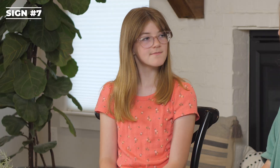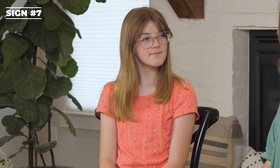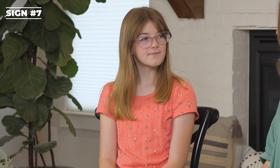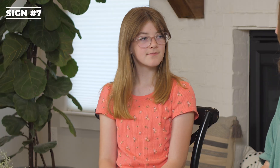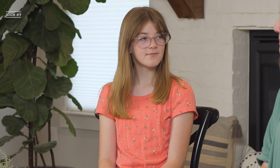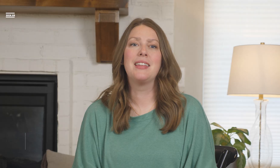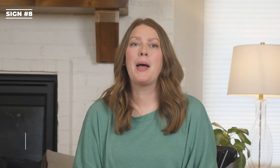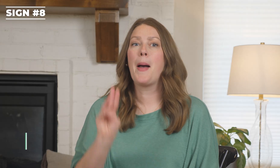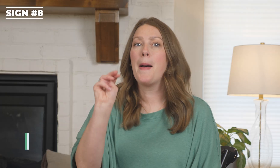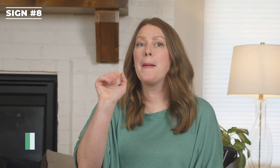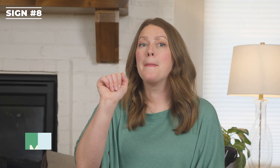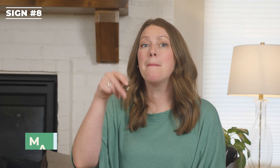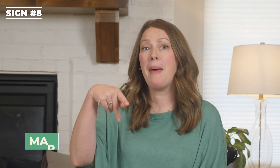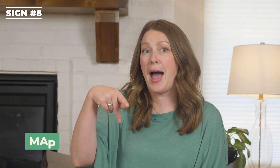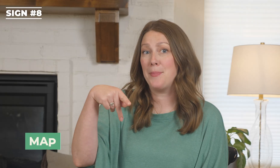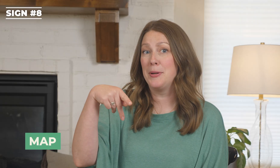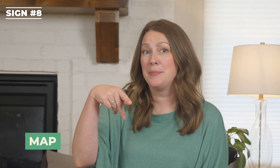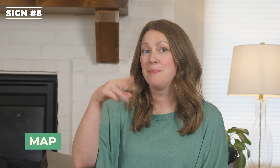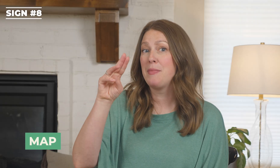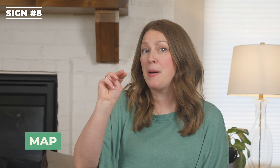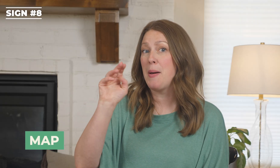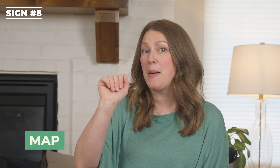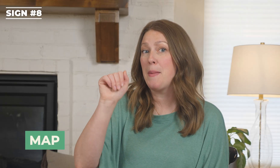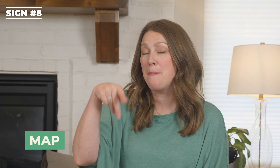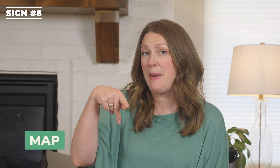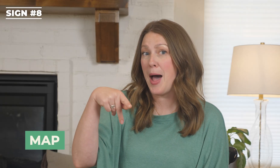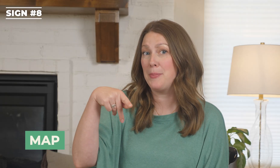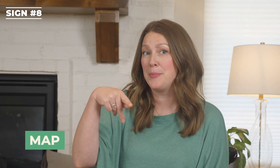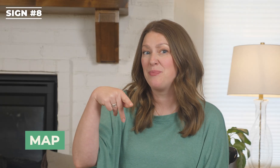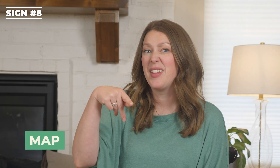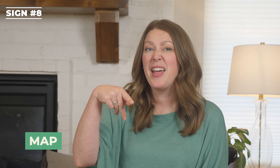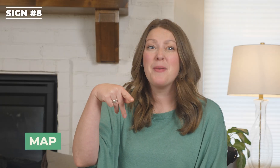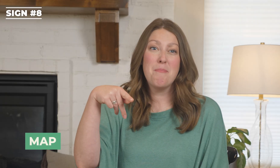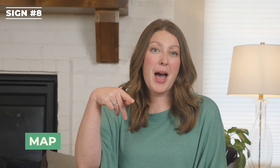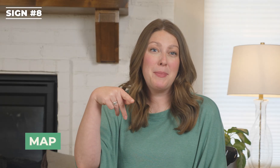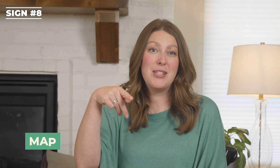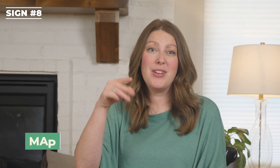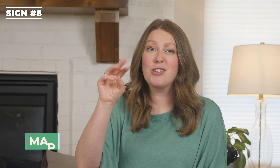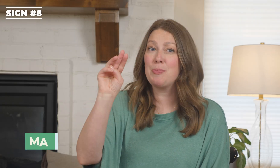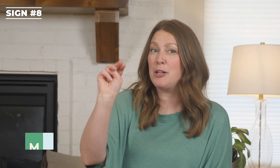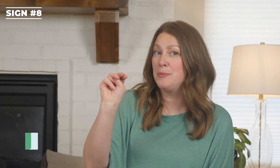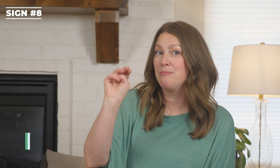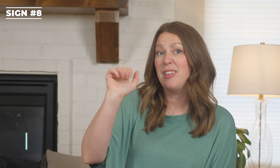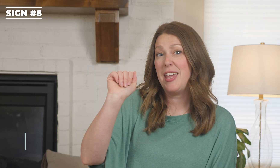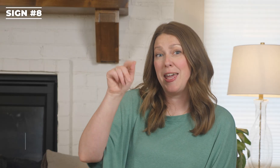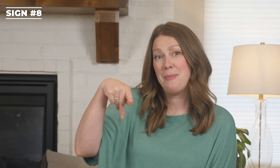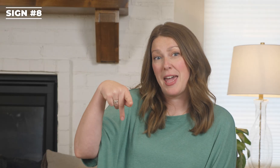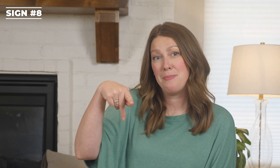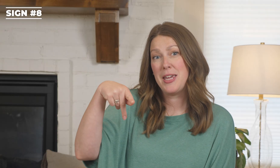Good job man. Map. Map is finger spelled. Map.